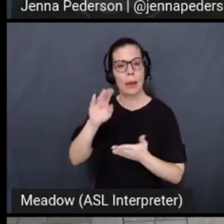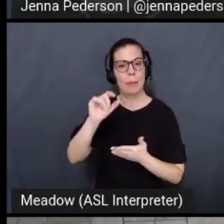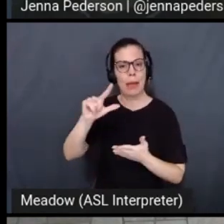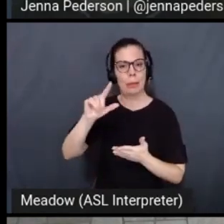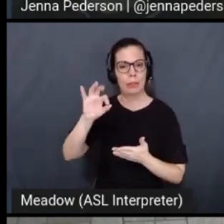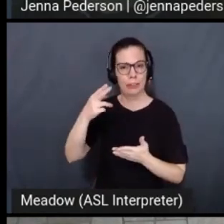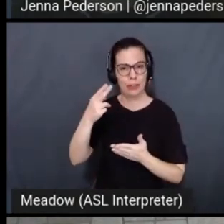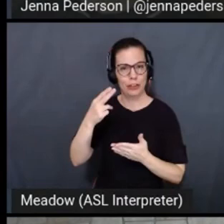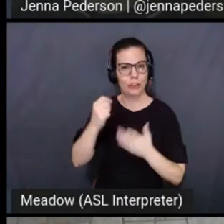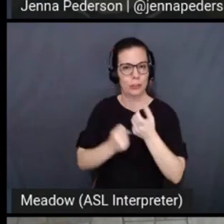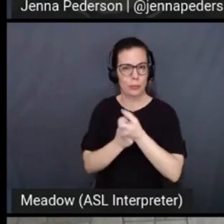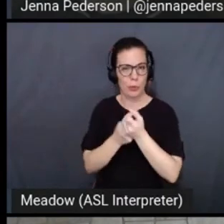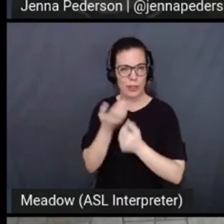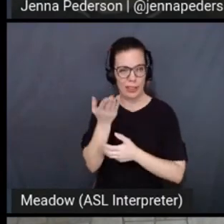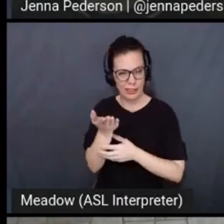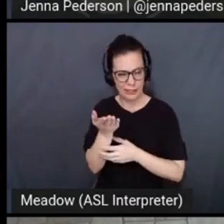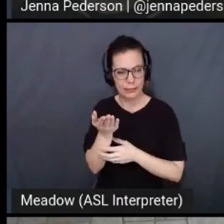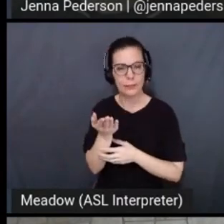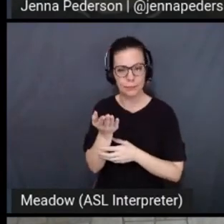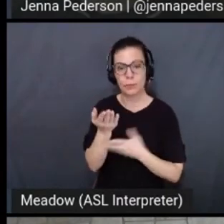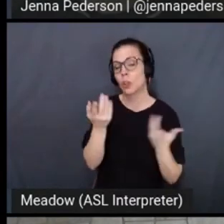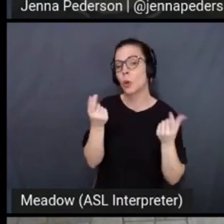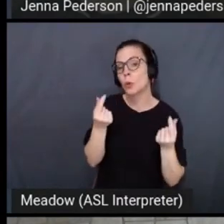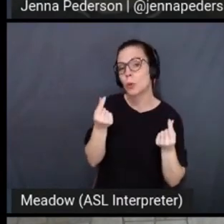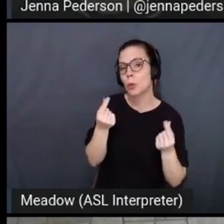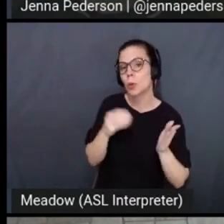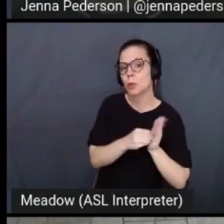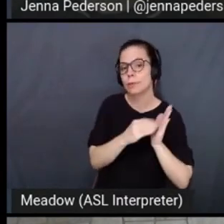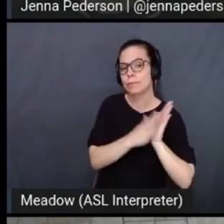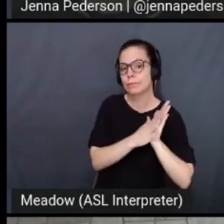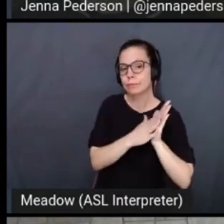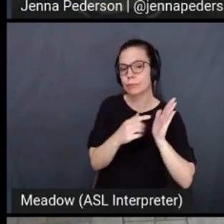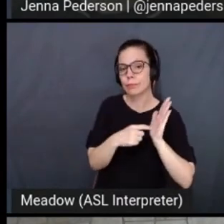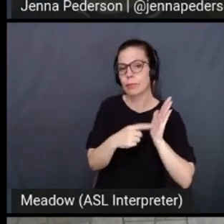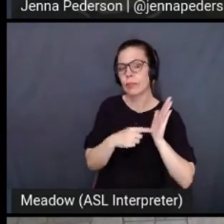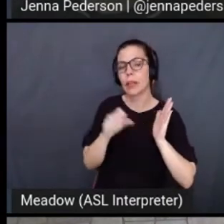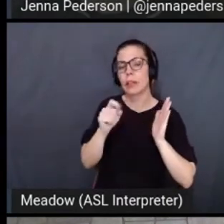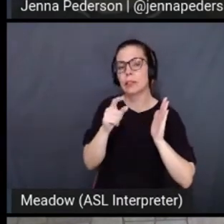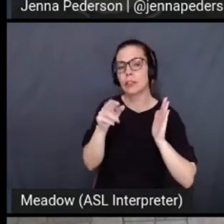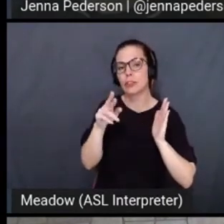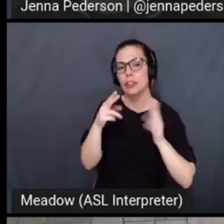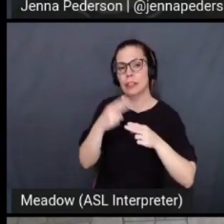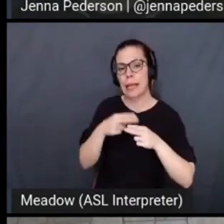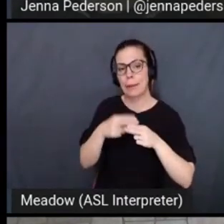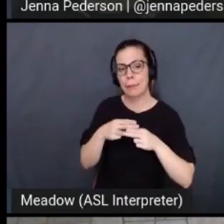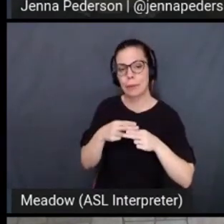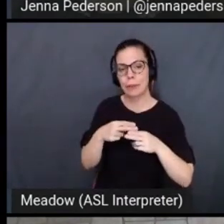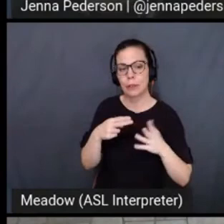and we're just gonna.. and then all you do is you just enter the server name and now let's see if it's here.